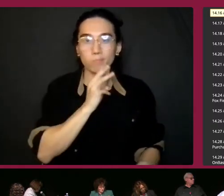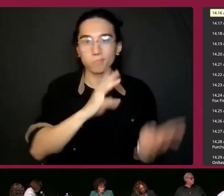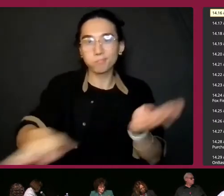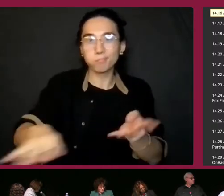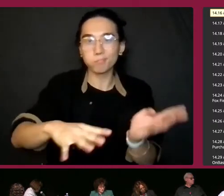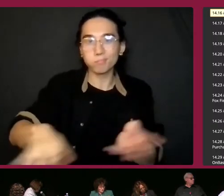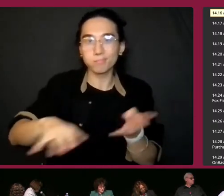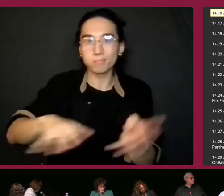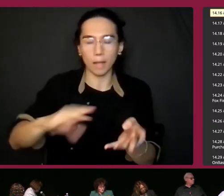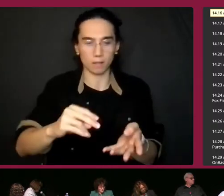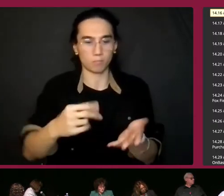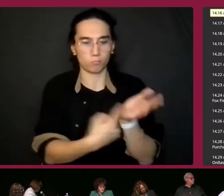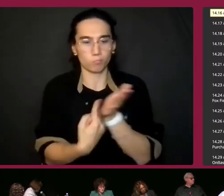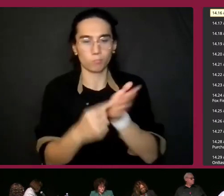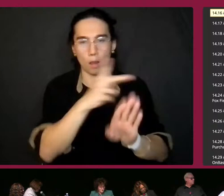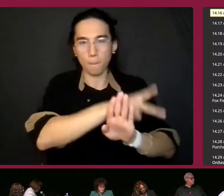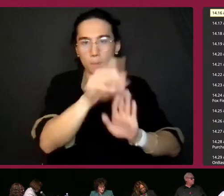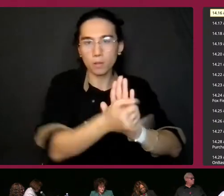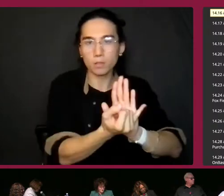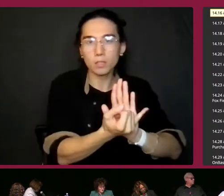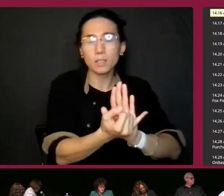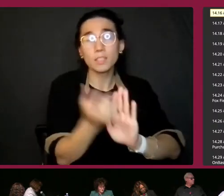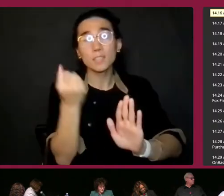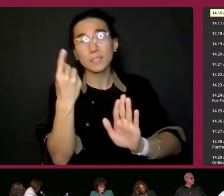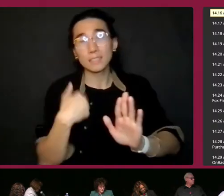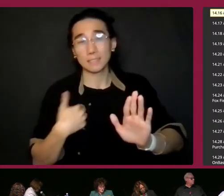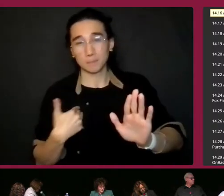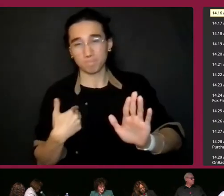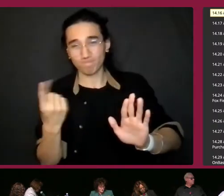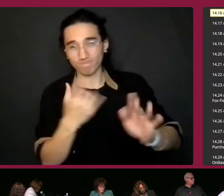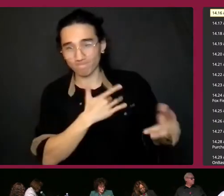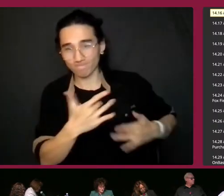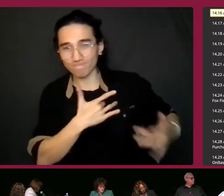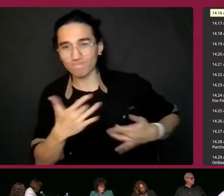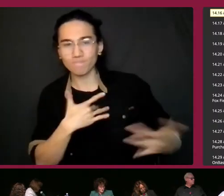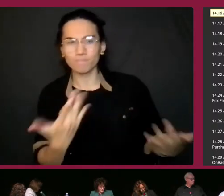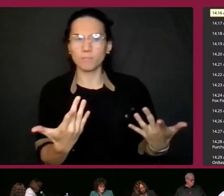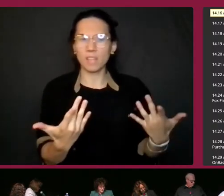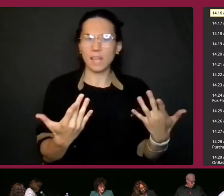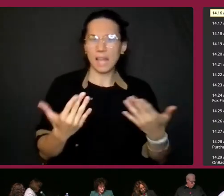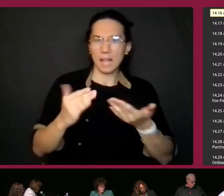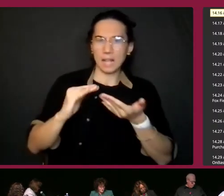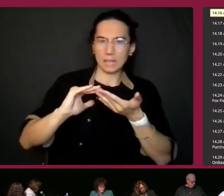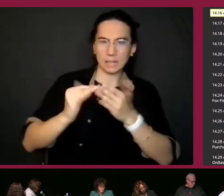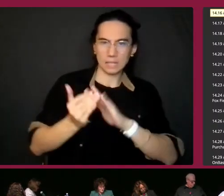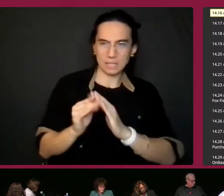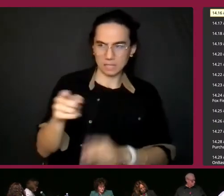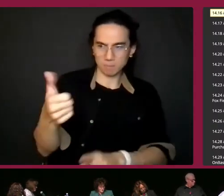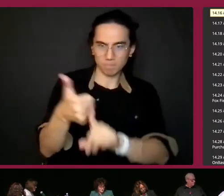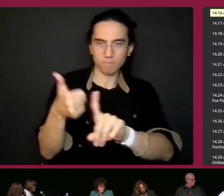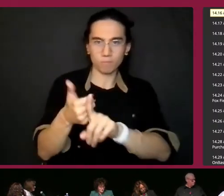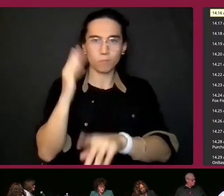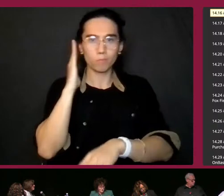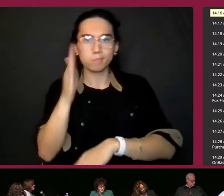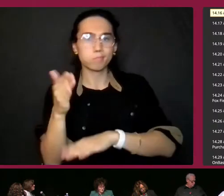What concerns me is the city is going to do all these things and they're going to develop